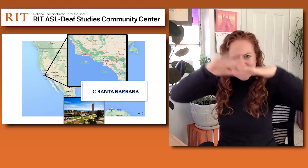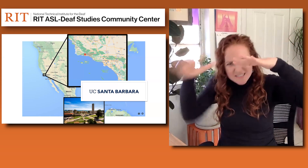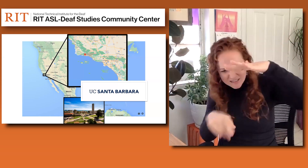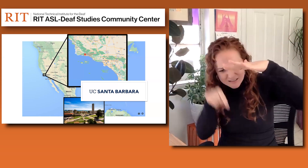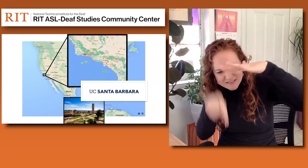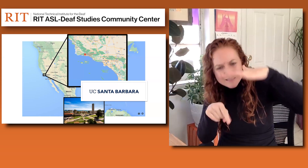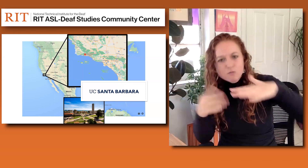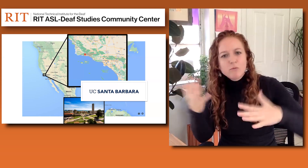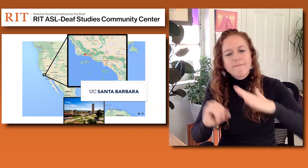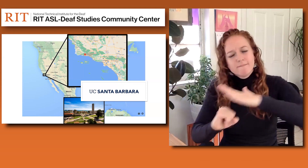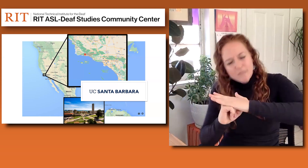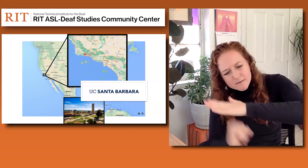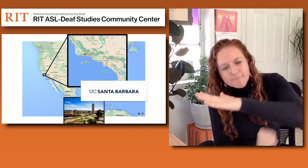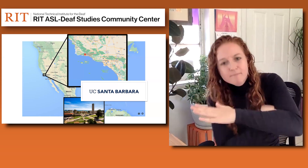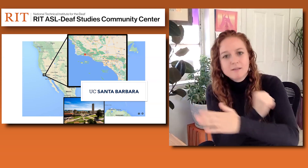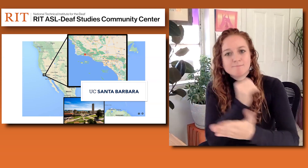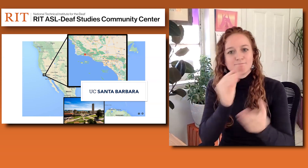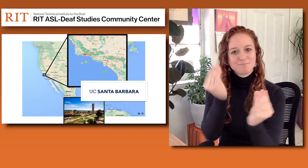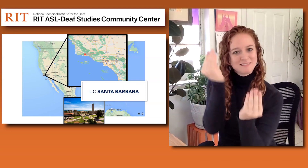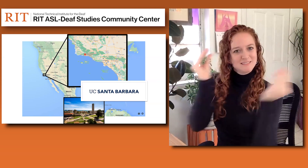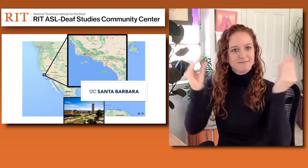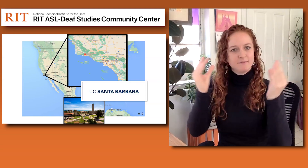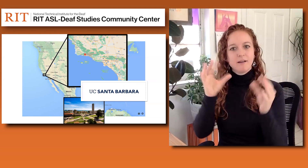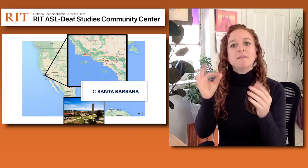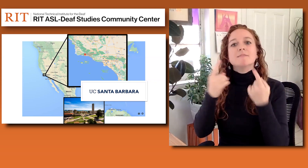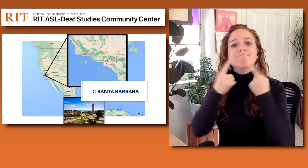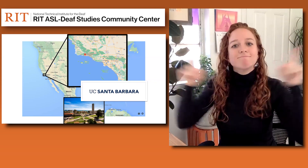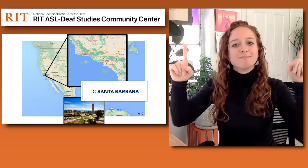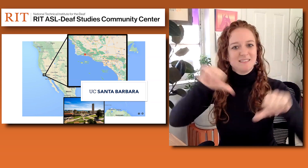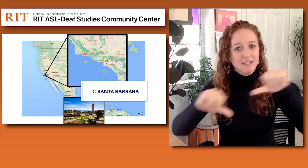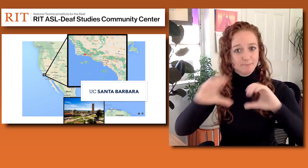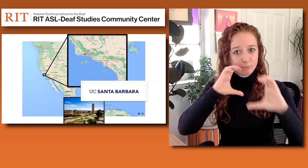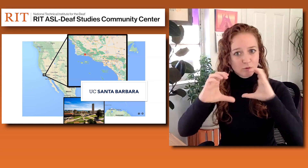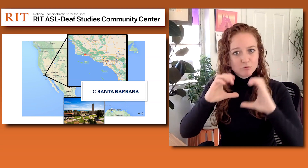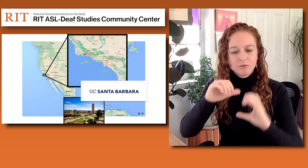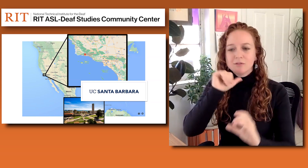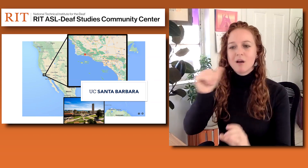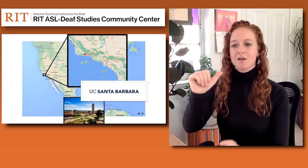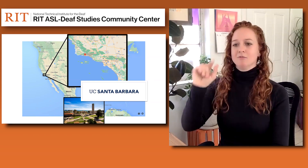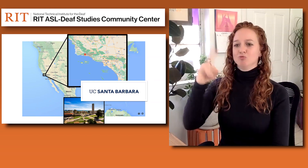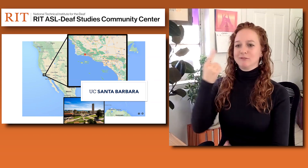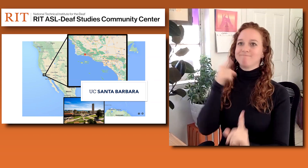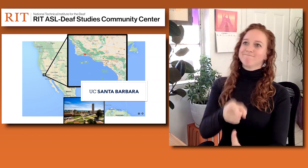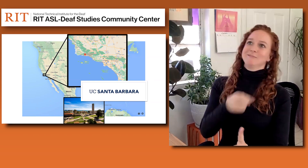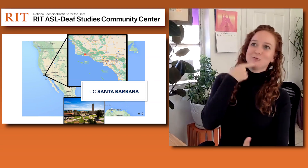overlapping and competing systems of information. As long as we have a foundation of this scientific communication,